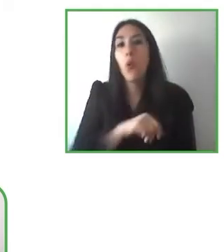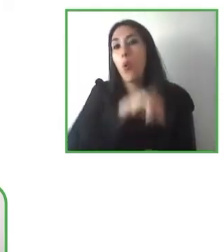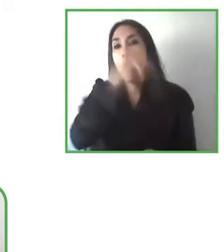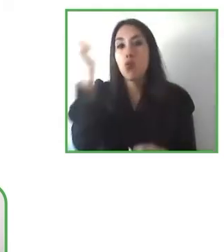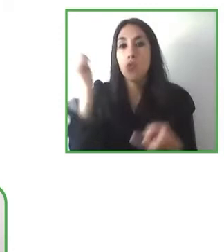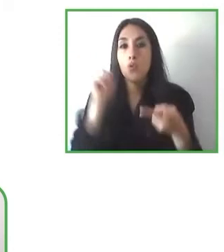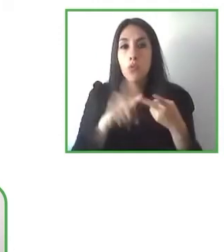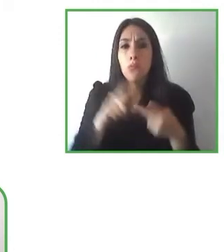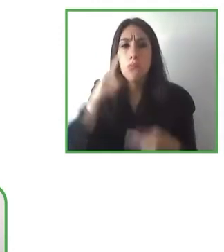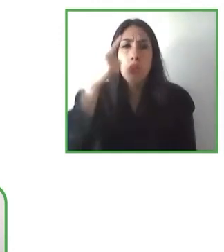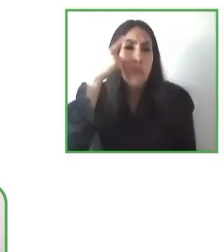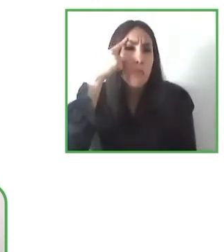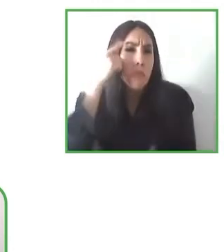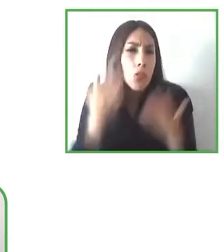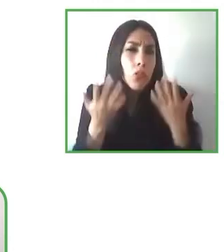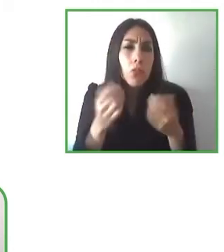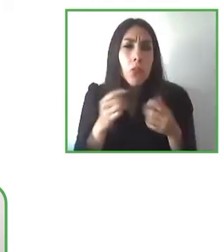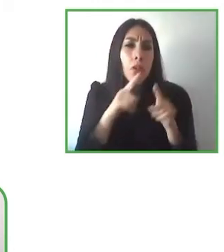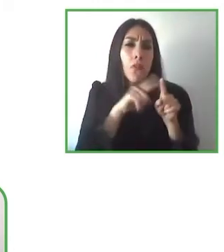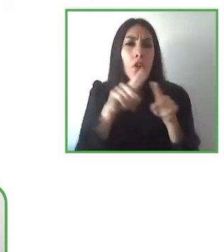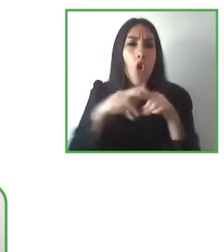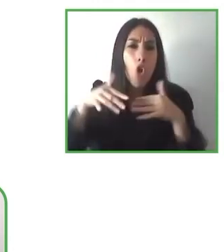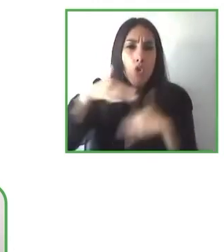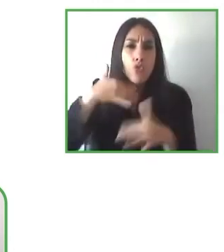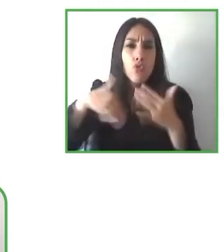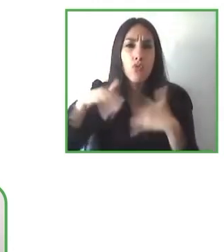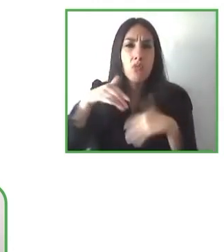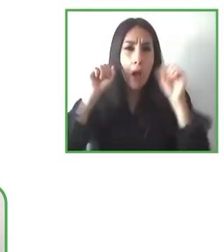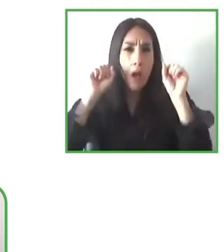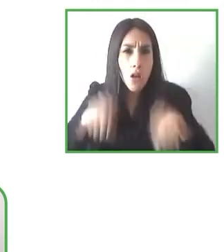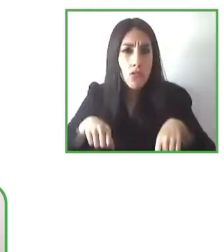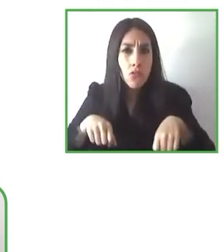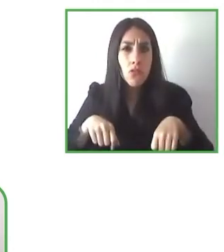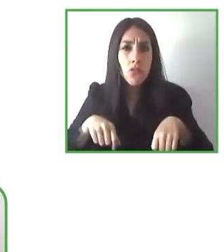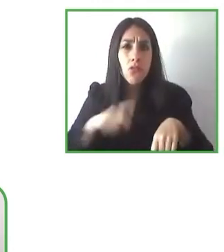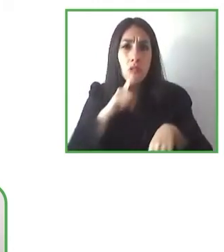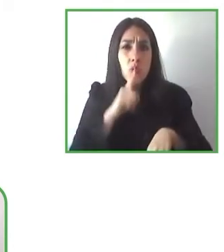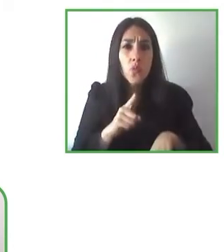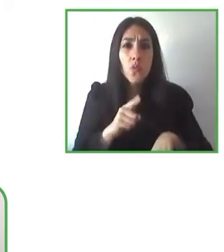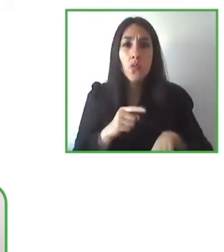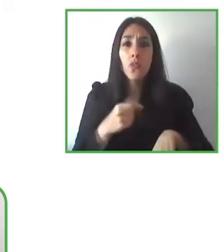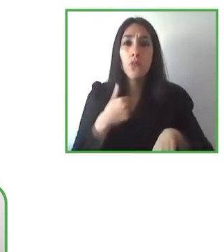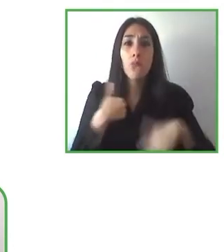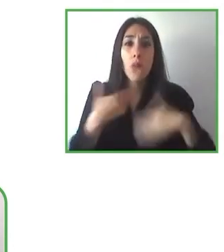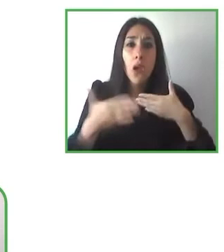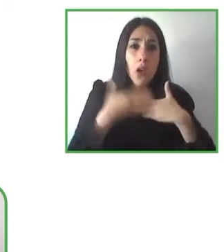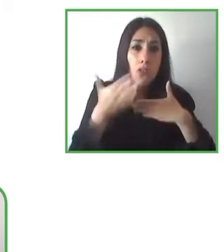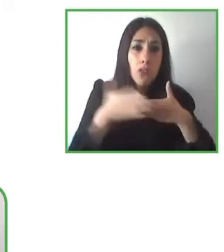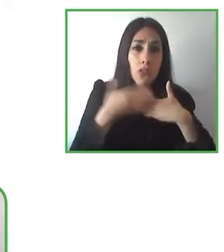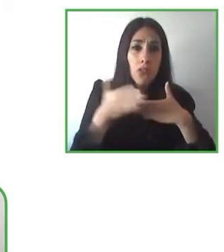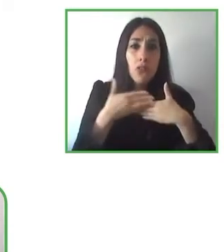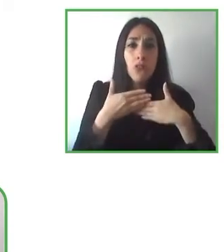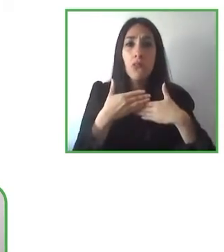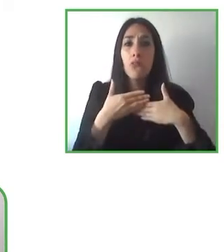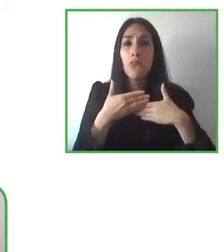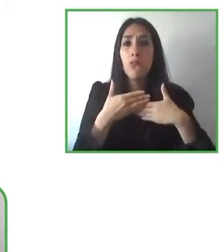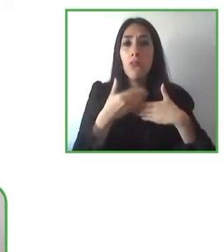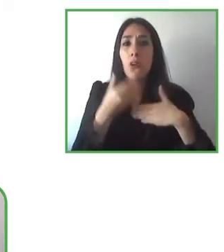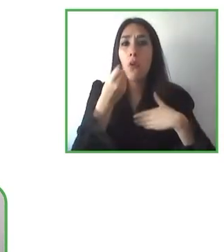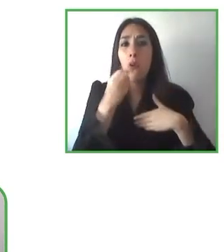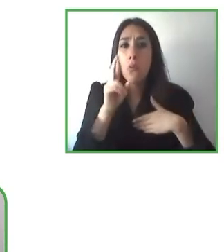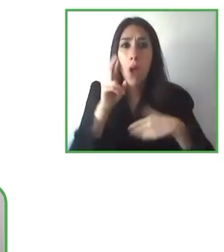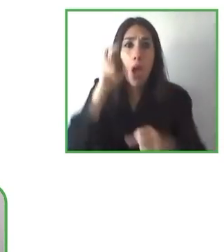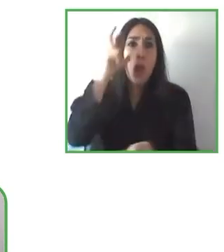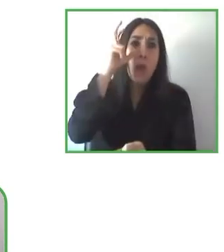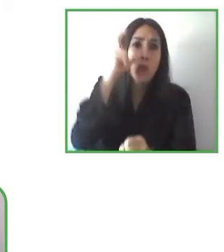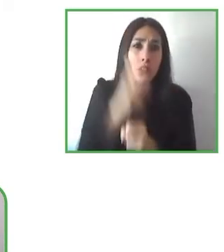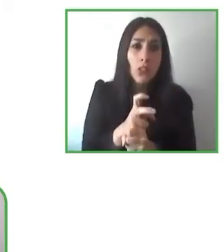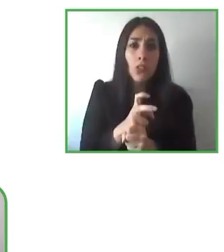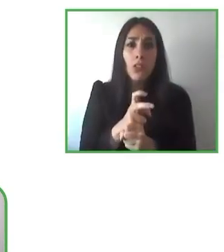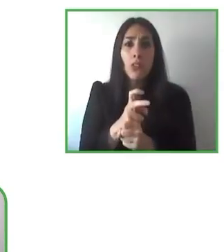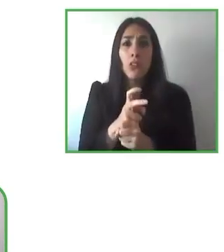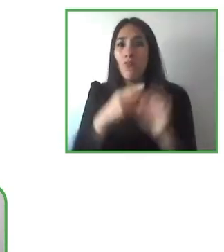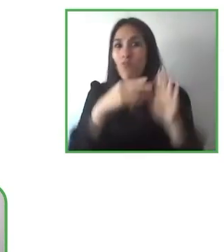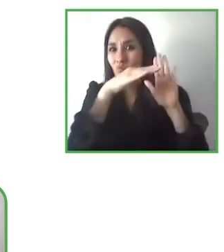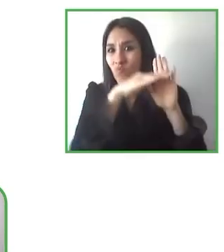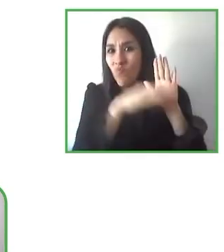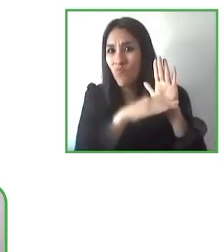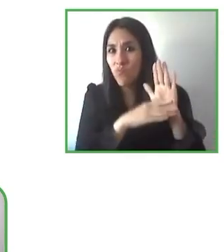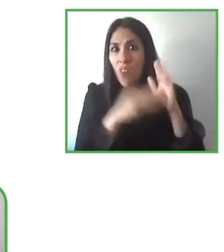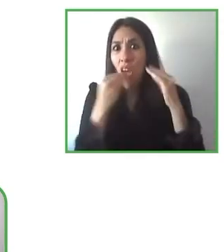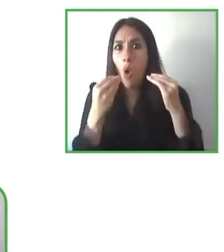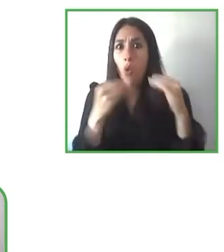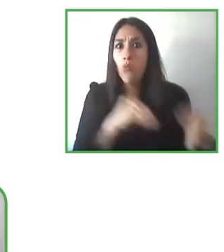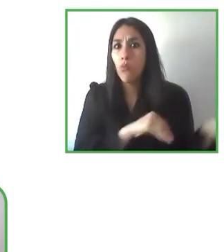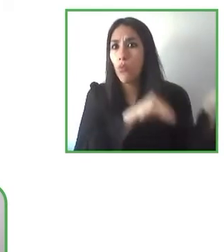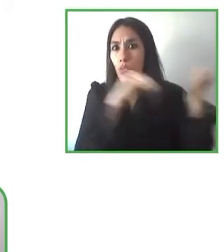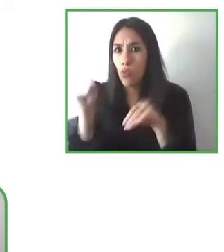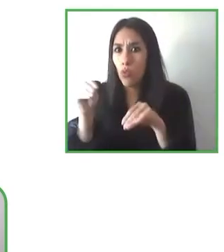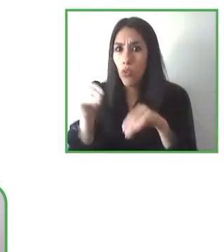differences may facilitate or stop this implantation or these trying to